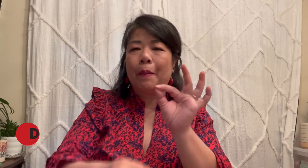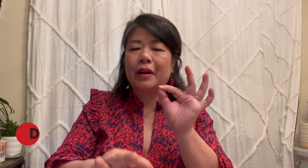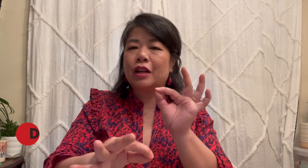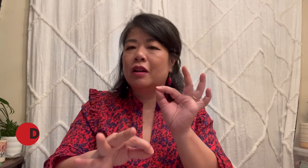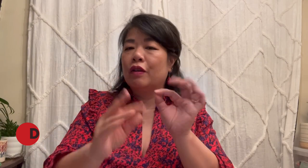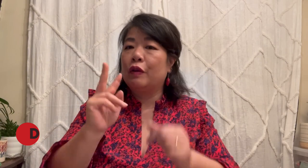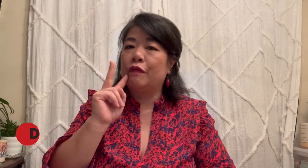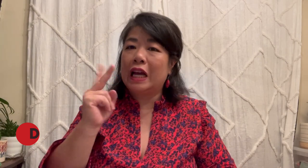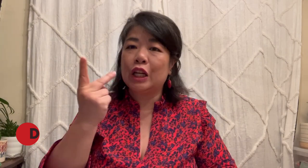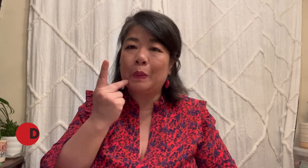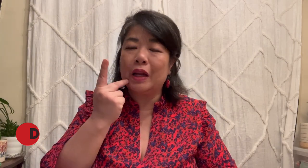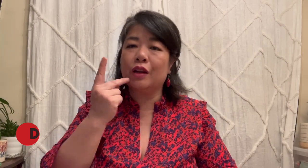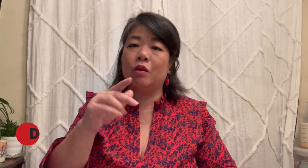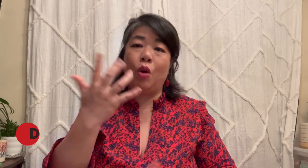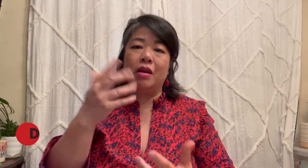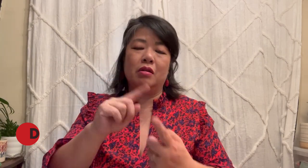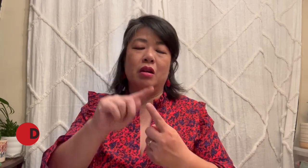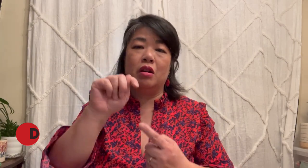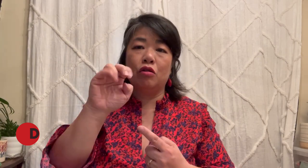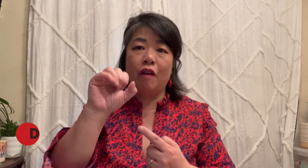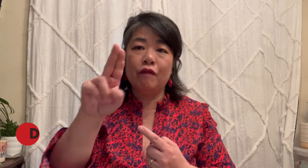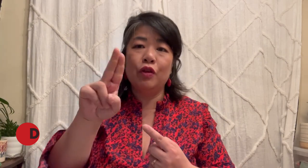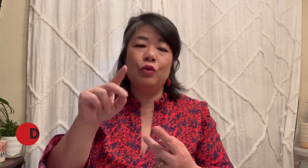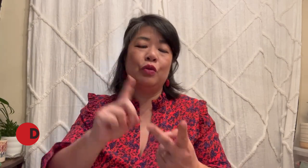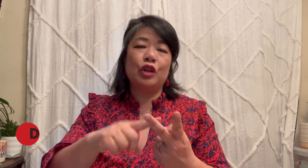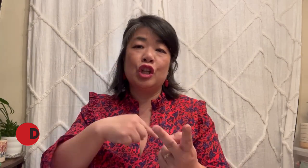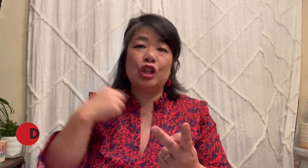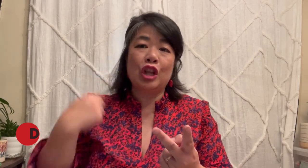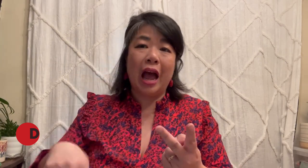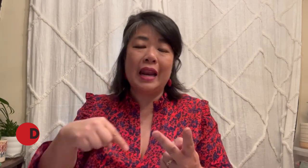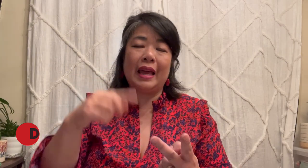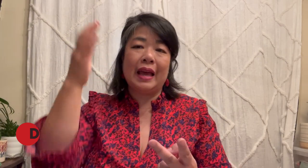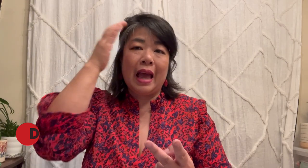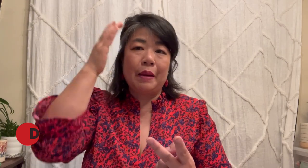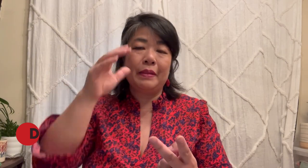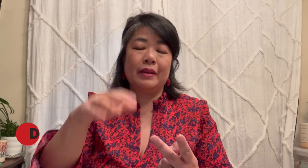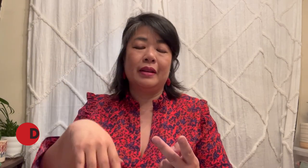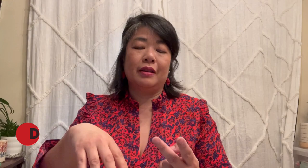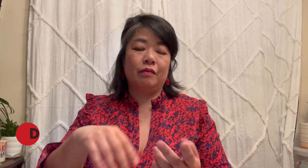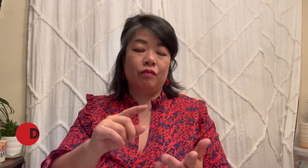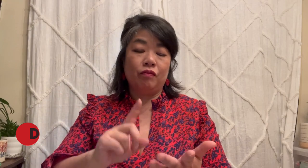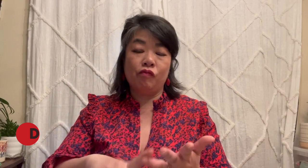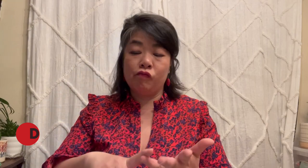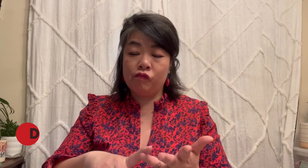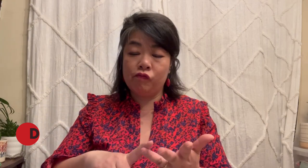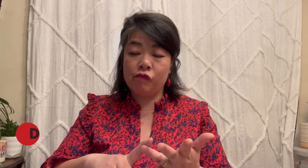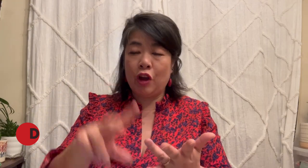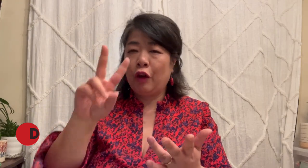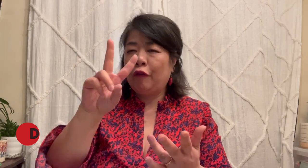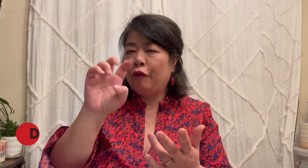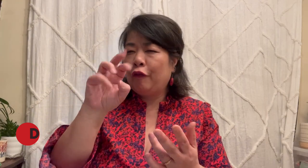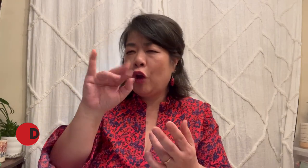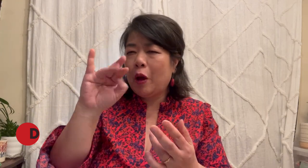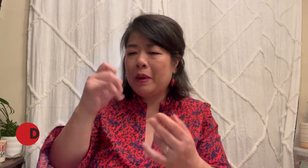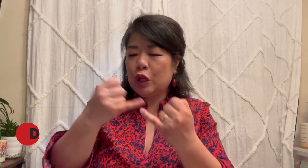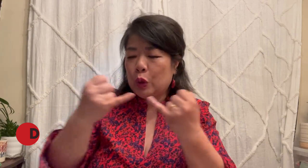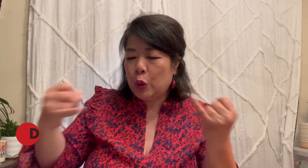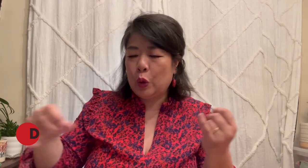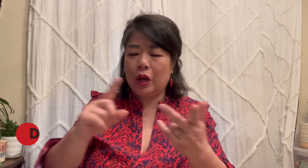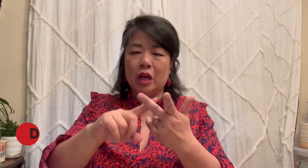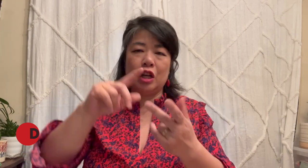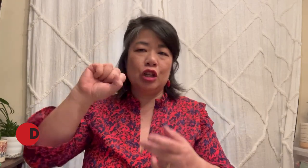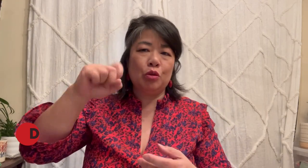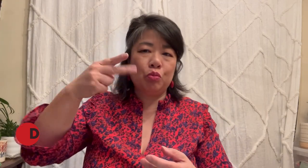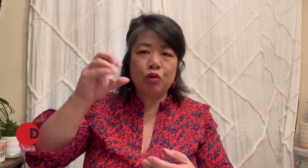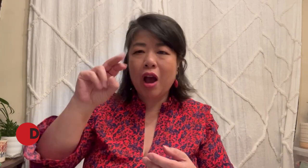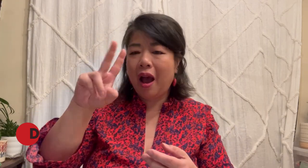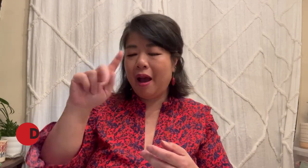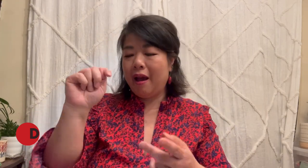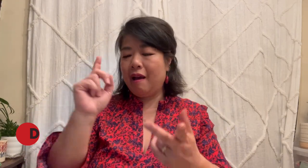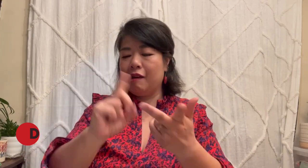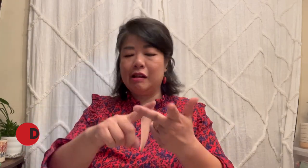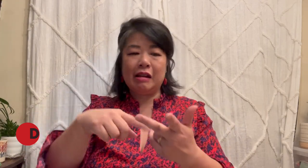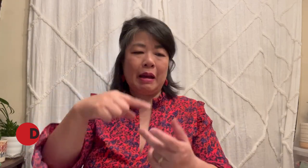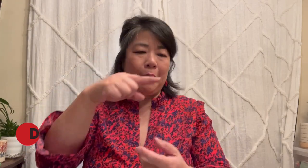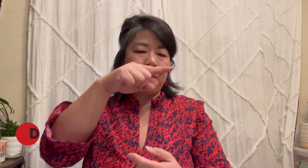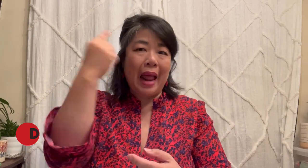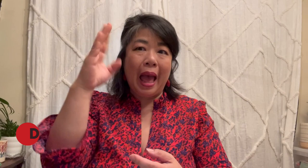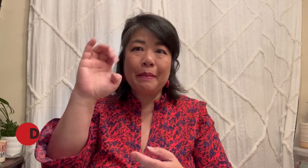tofu, Chinese cabbage, vermicelli noodles, sprouts, black beans,